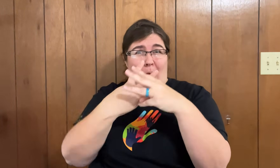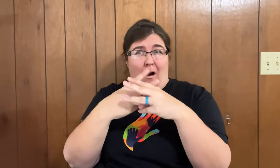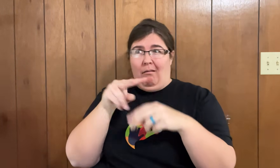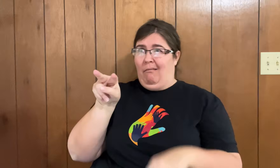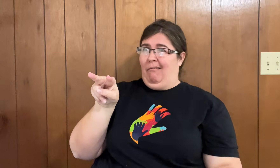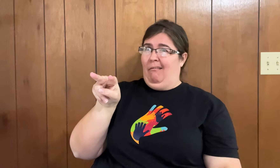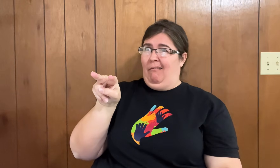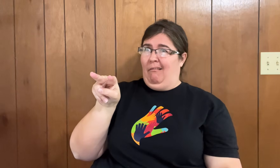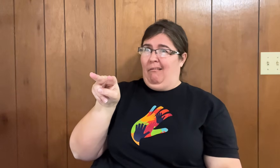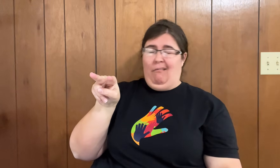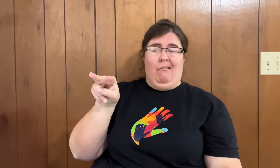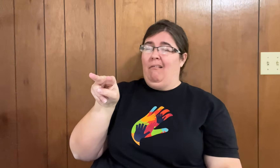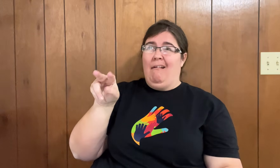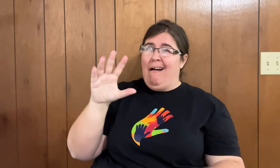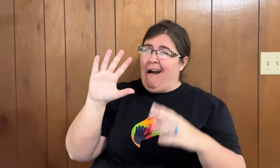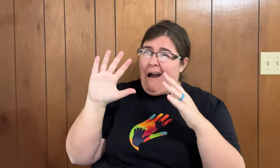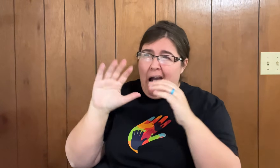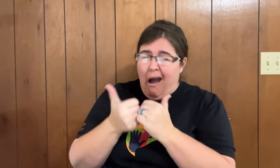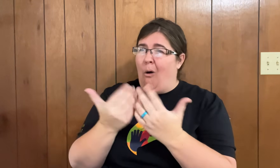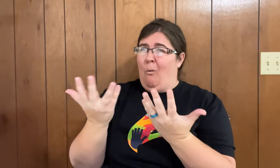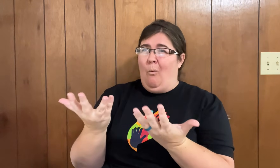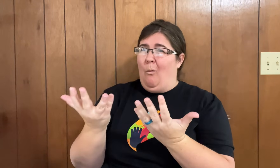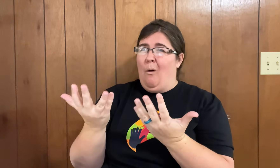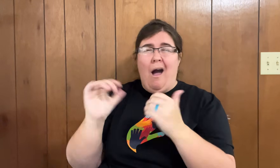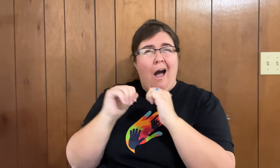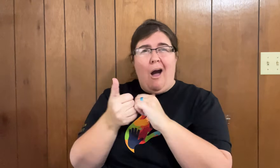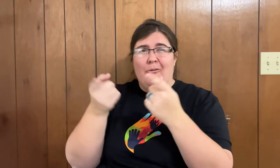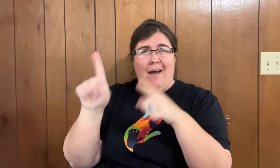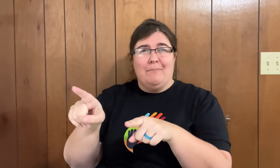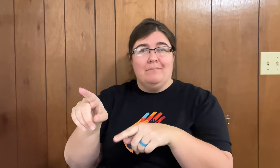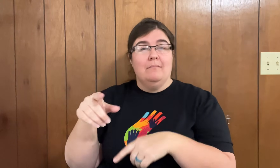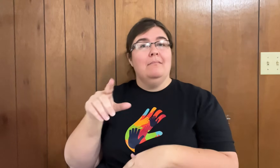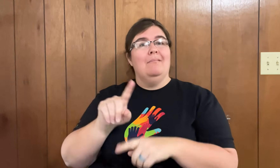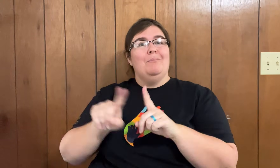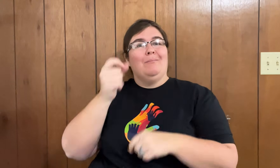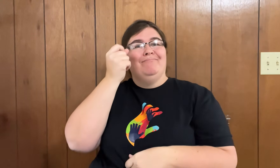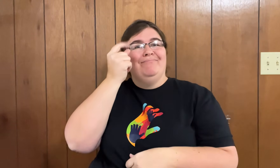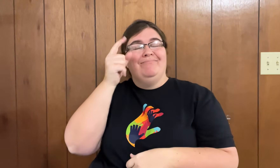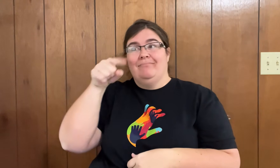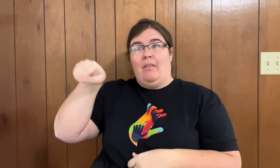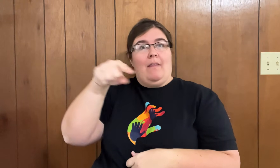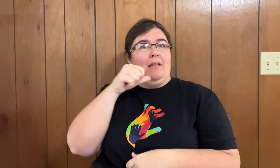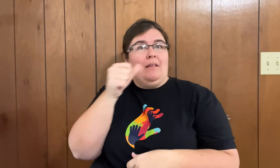I remember the whole world watching him, saying, "What?! How does something like this even happen?"